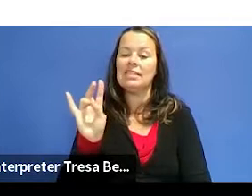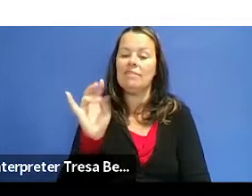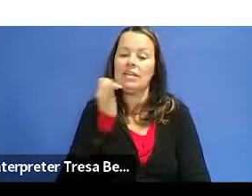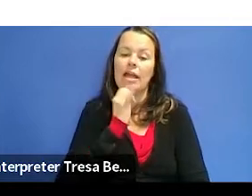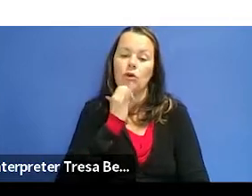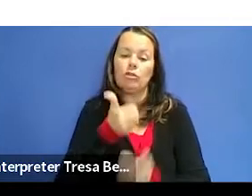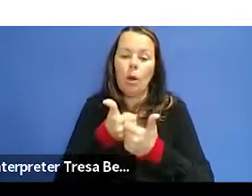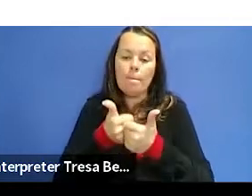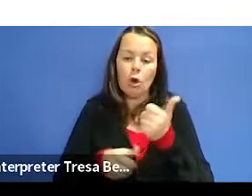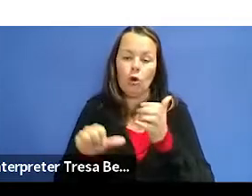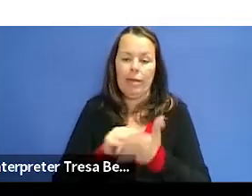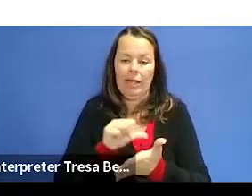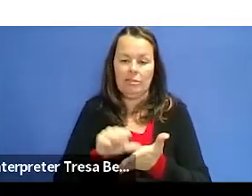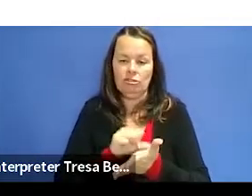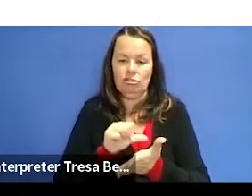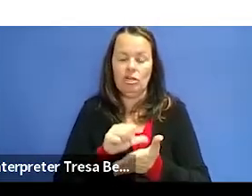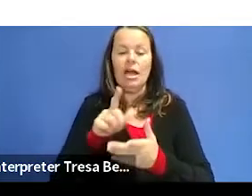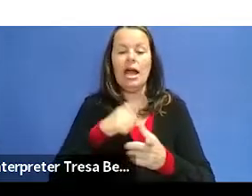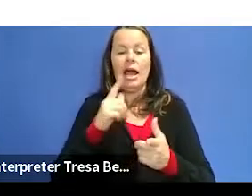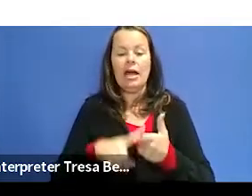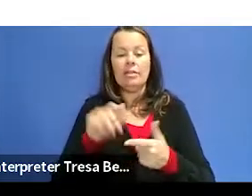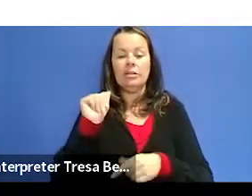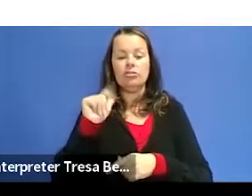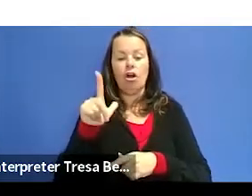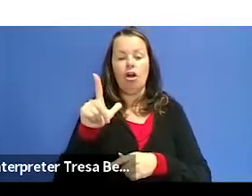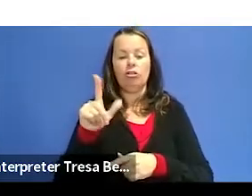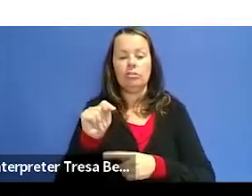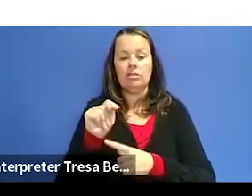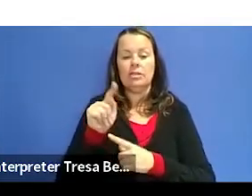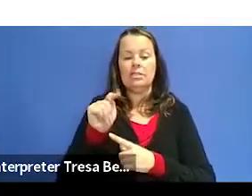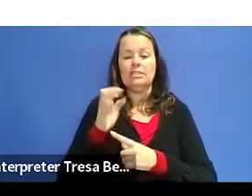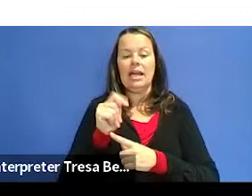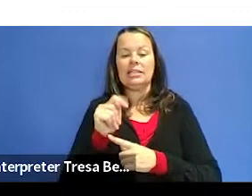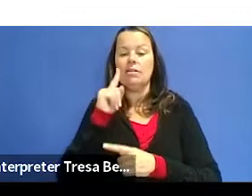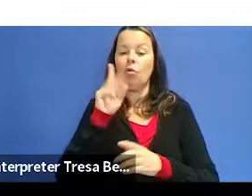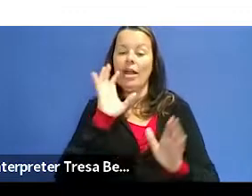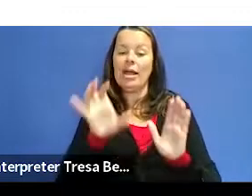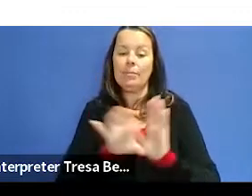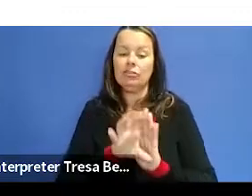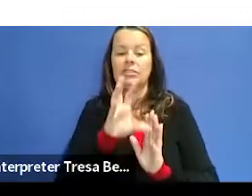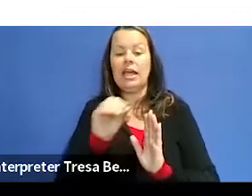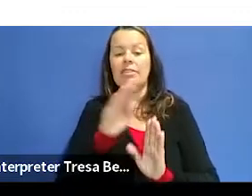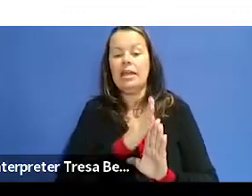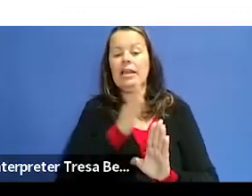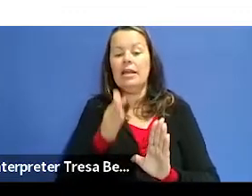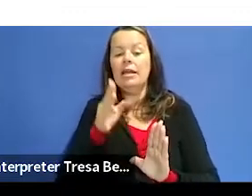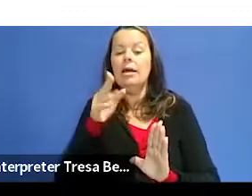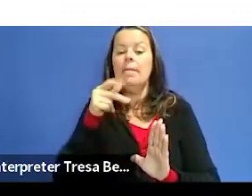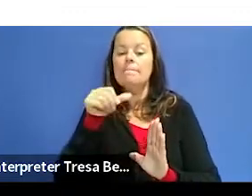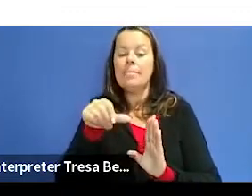And then alt text for images and buttons or links with text labels or accessible names.